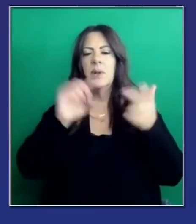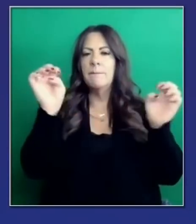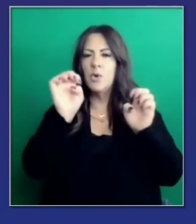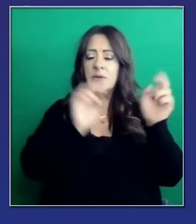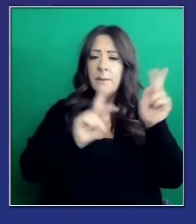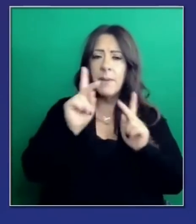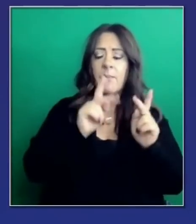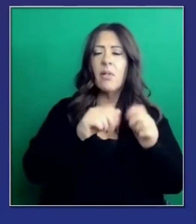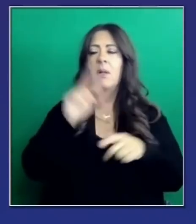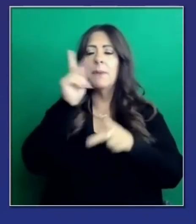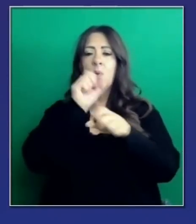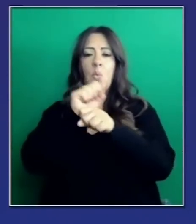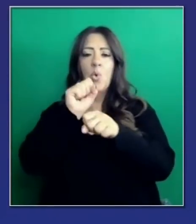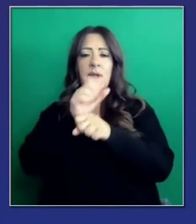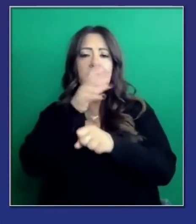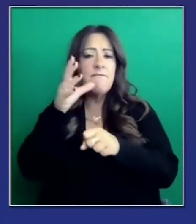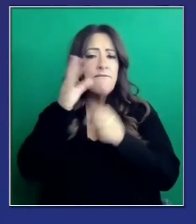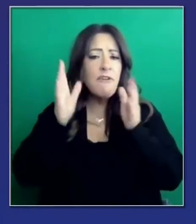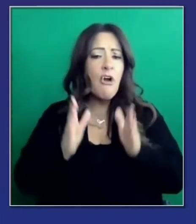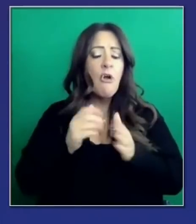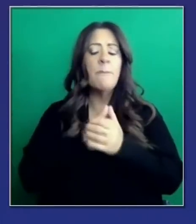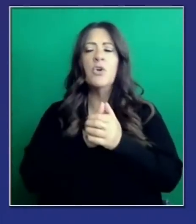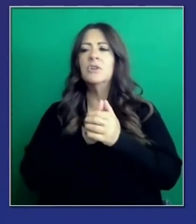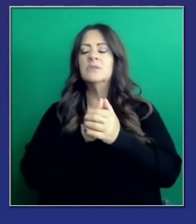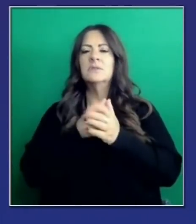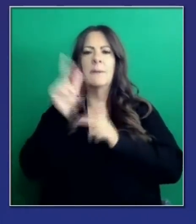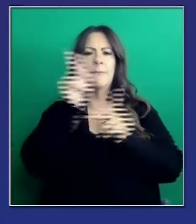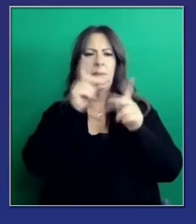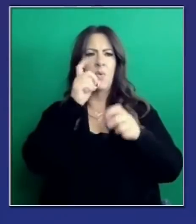CONSISTED OF THE CDC DOING WHAT THEY CAN TO VACCINATE THOSE WHO